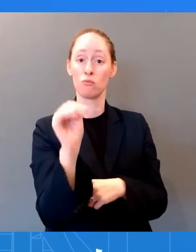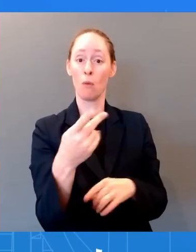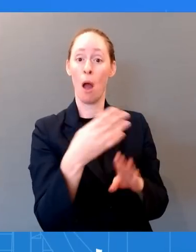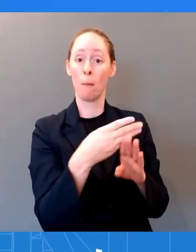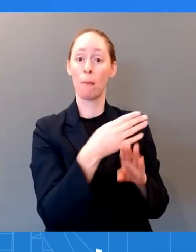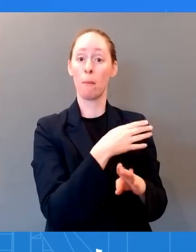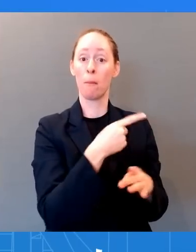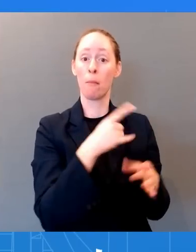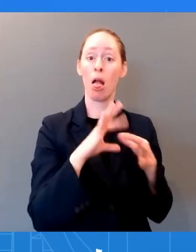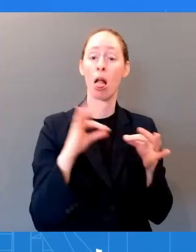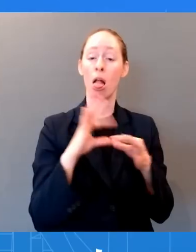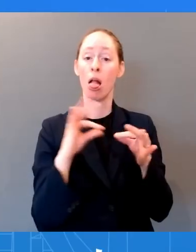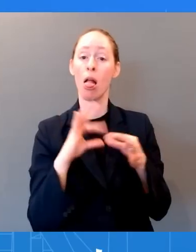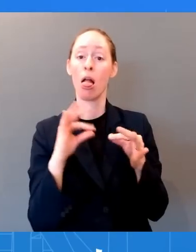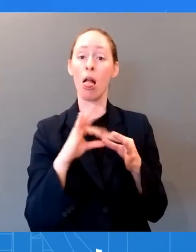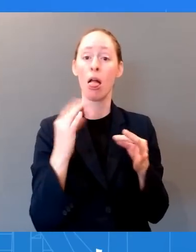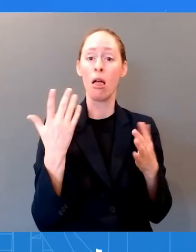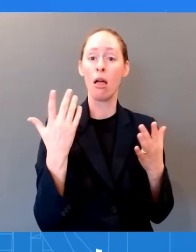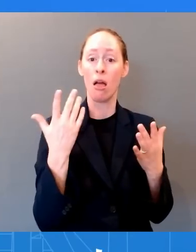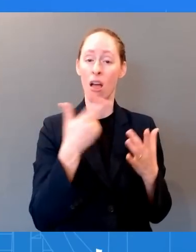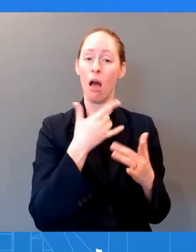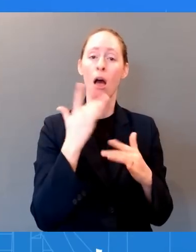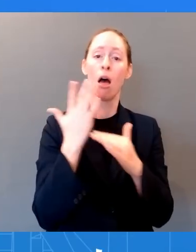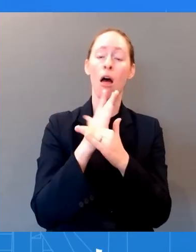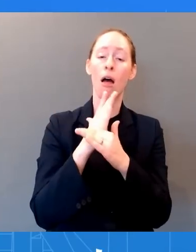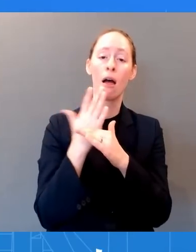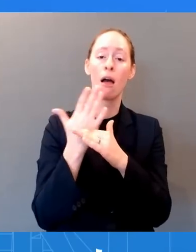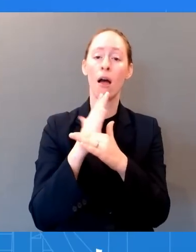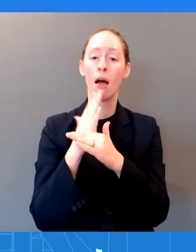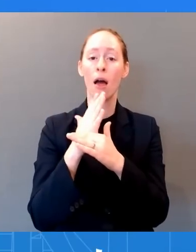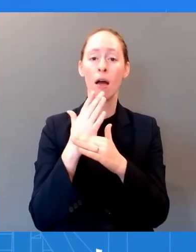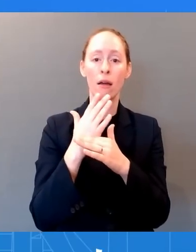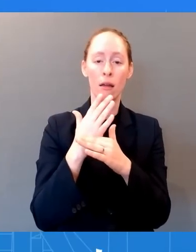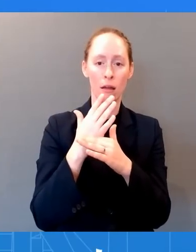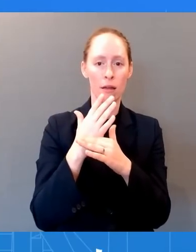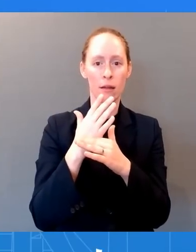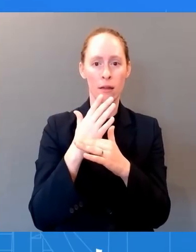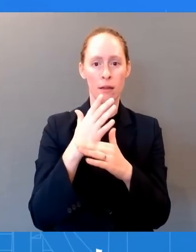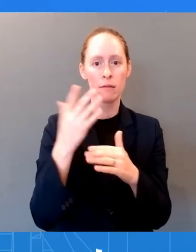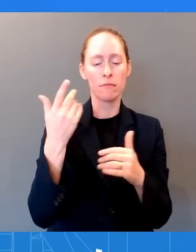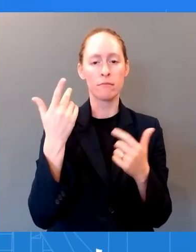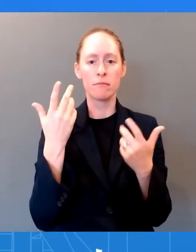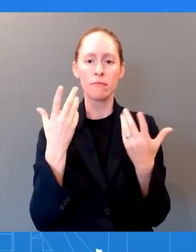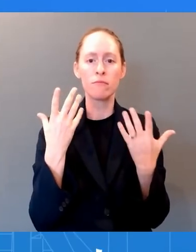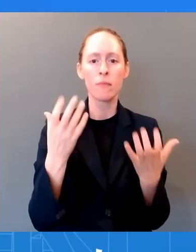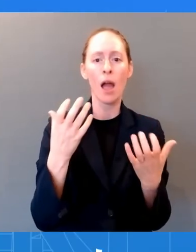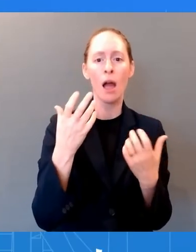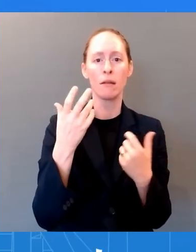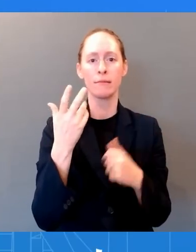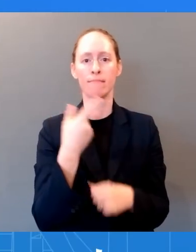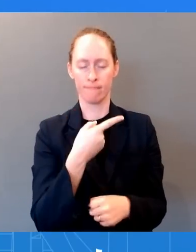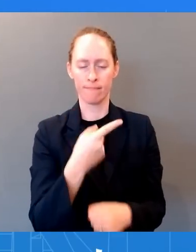President Biden deferred to the National Archives and the DOJ Office of Legal Counsel on the issue.